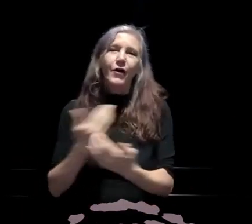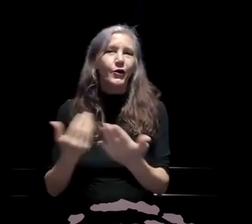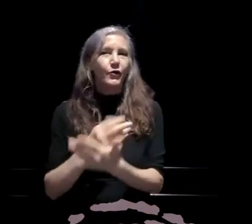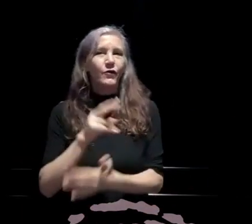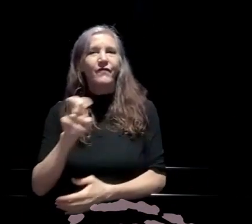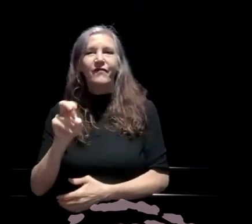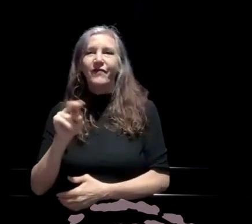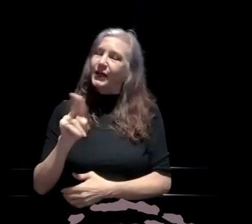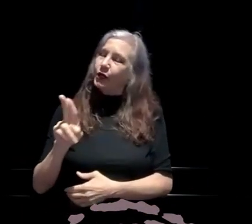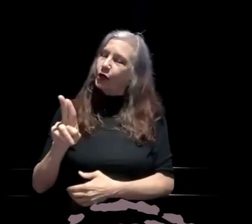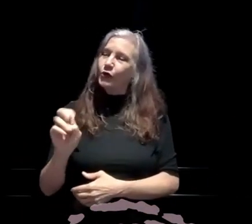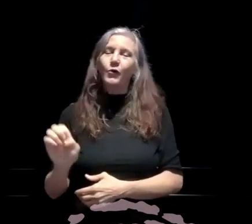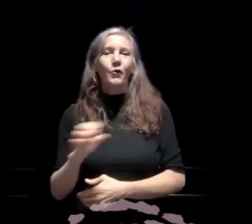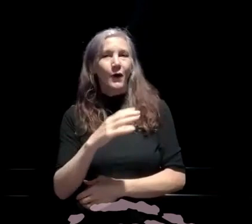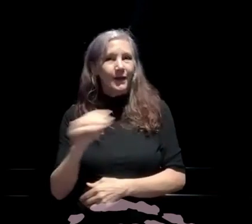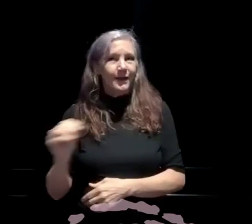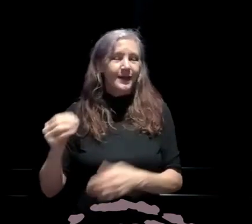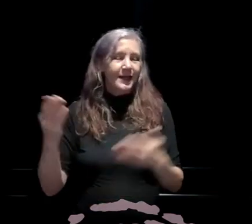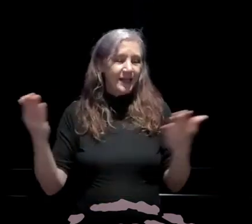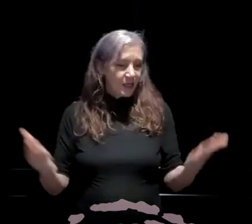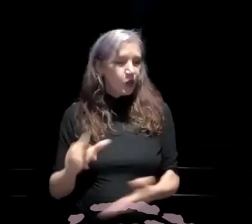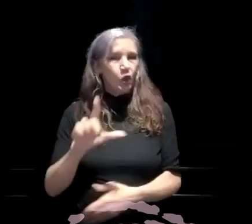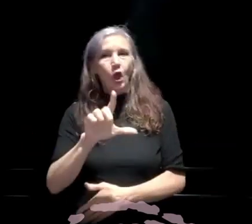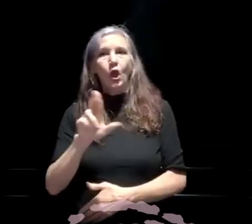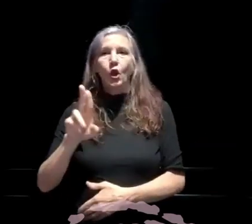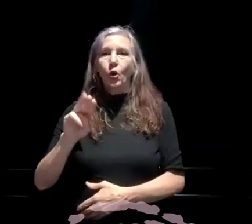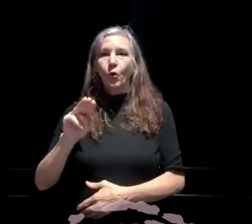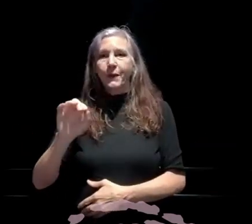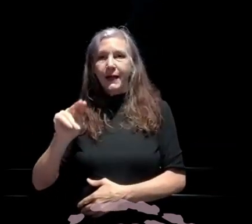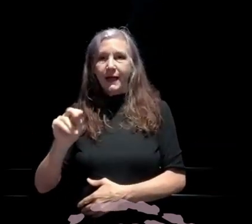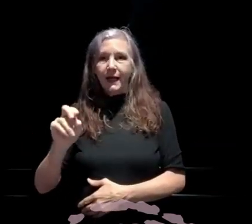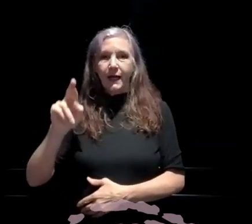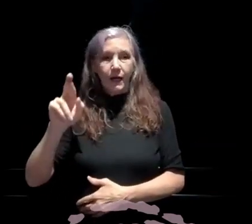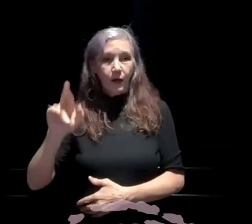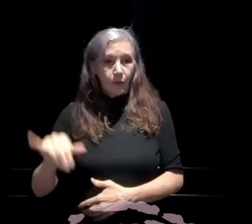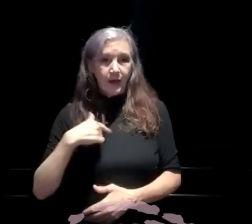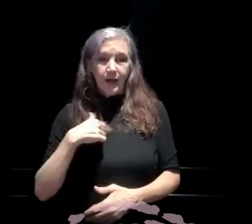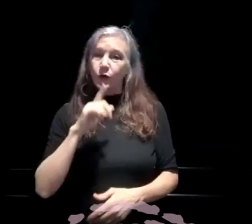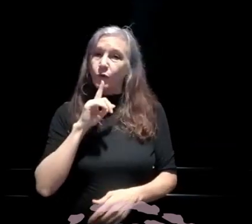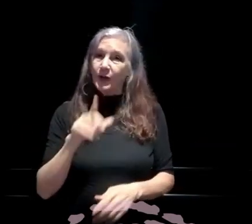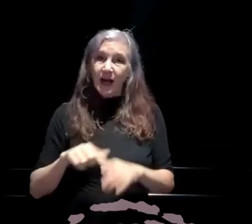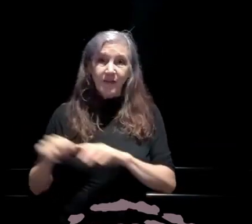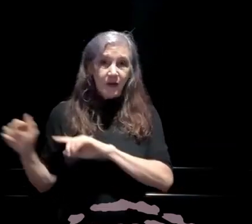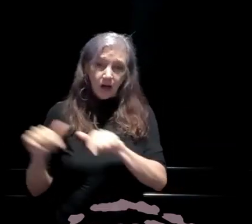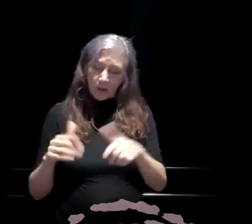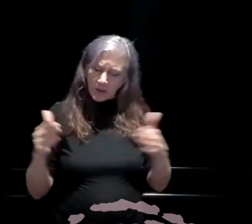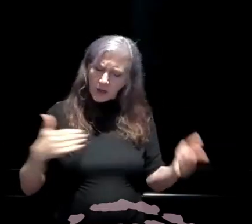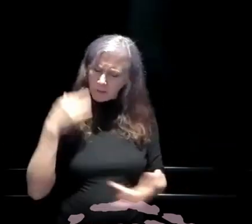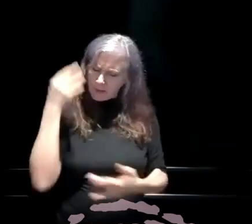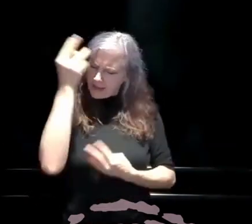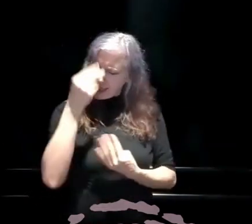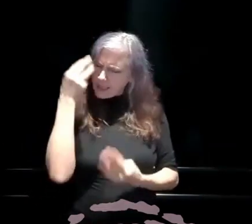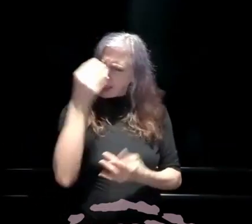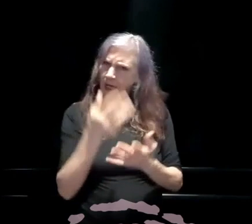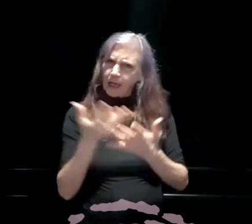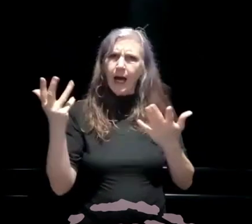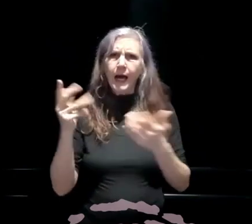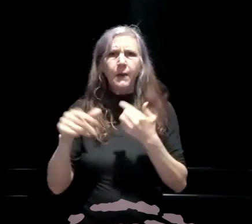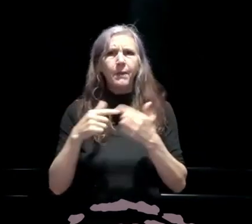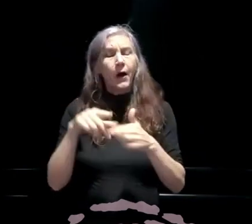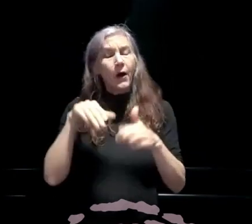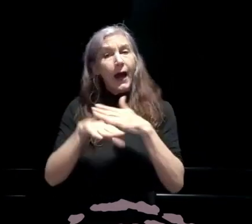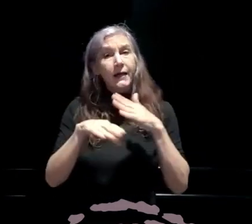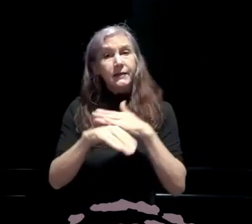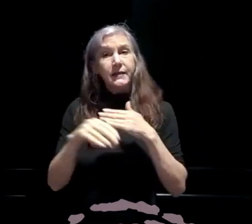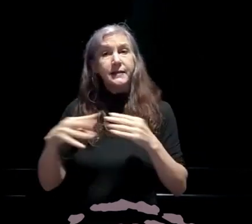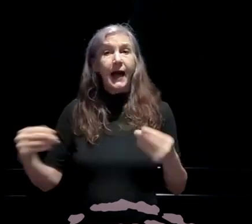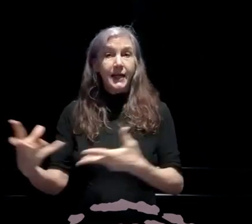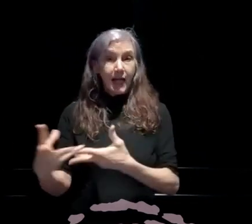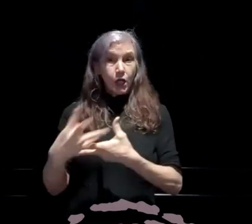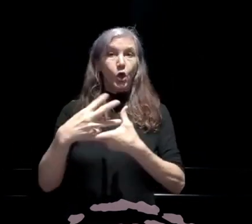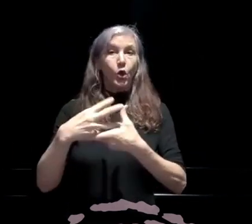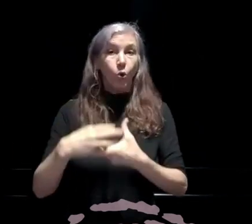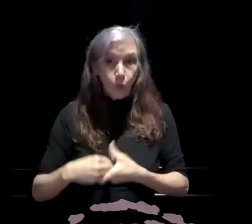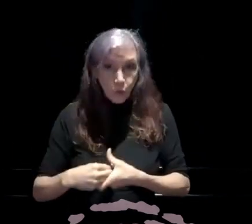It's pretty amazing, isn't it? The fine folks here at the human area spend a lot of time really thinking about access and inclusion, which is obviously a part of the work that we do.